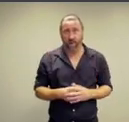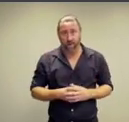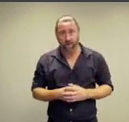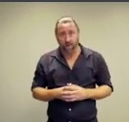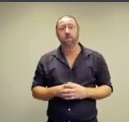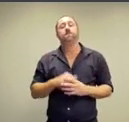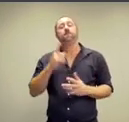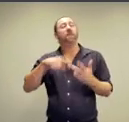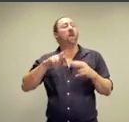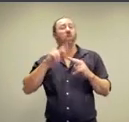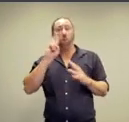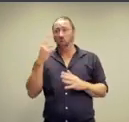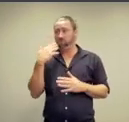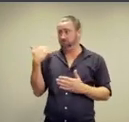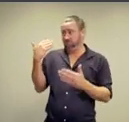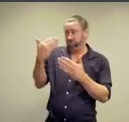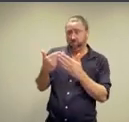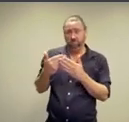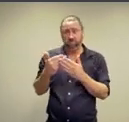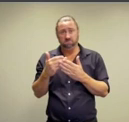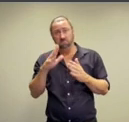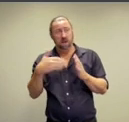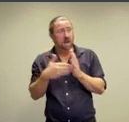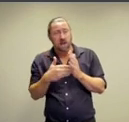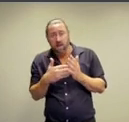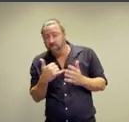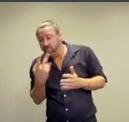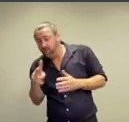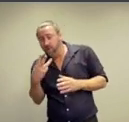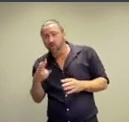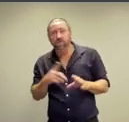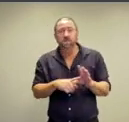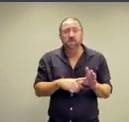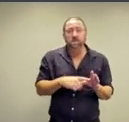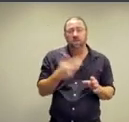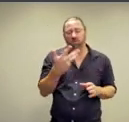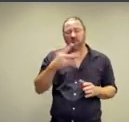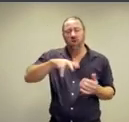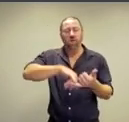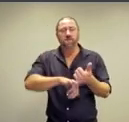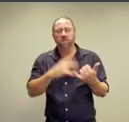move forward I guess, to more contemporary iterations of the biker jacket,